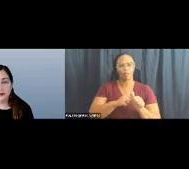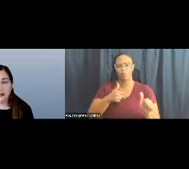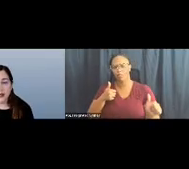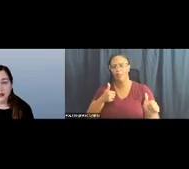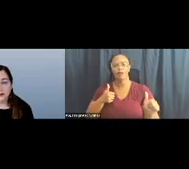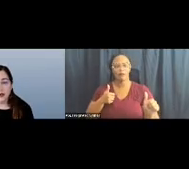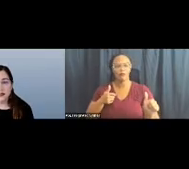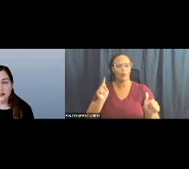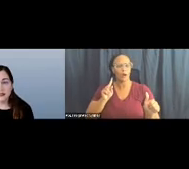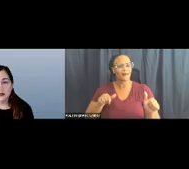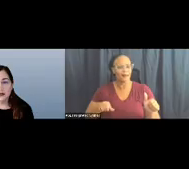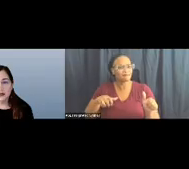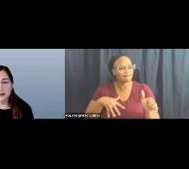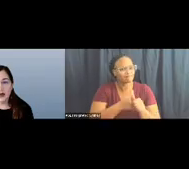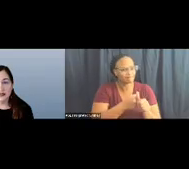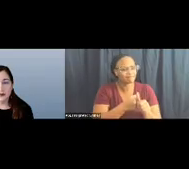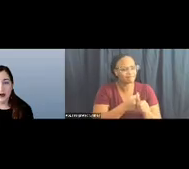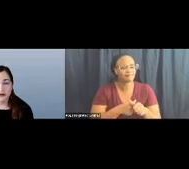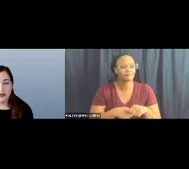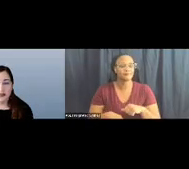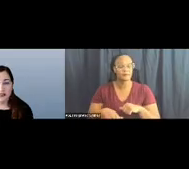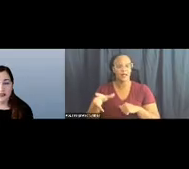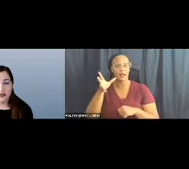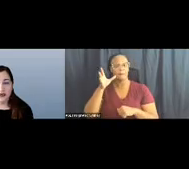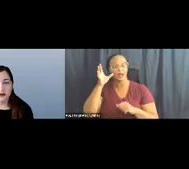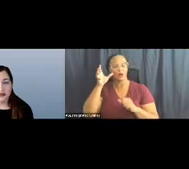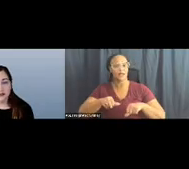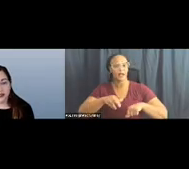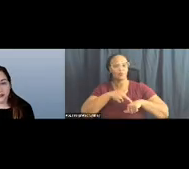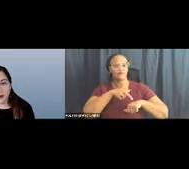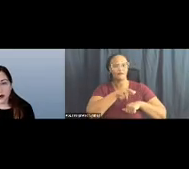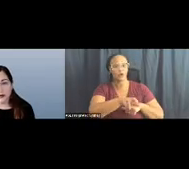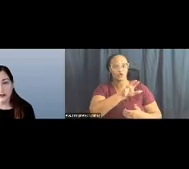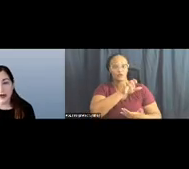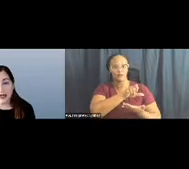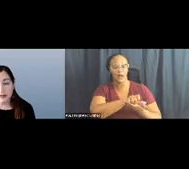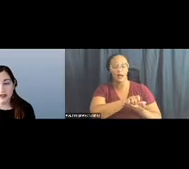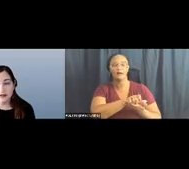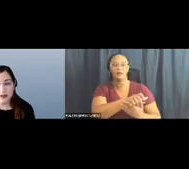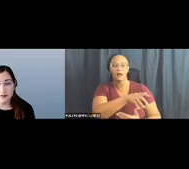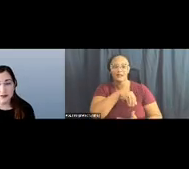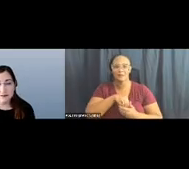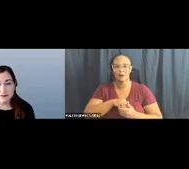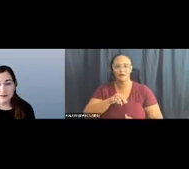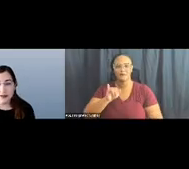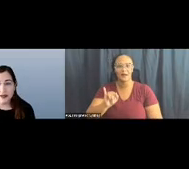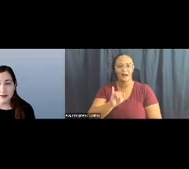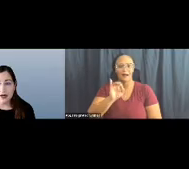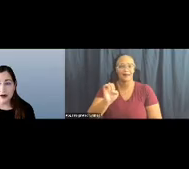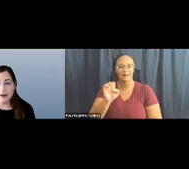level. Parents can use them as a reference in key areas as part of IEP development.